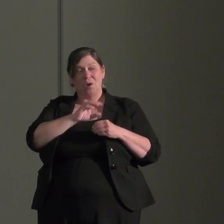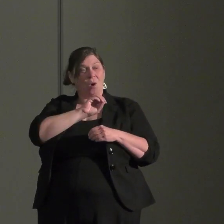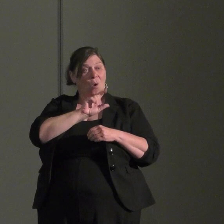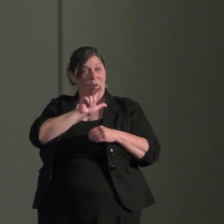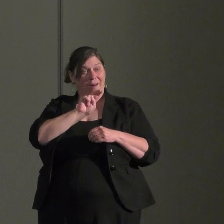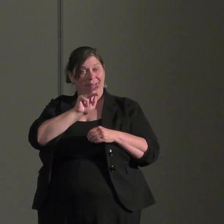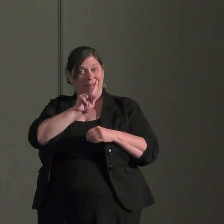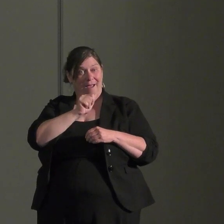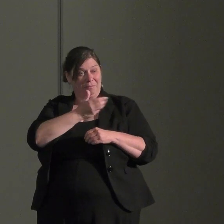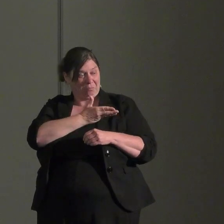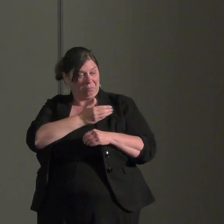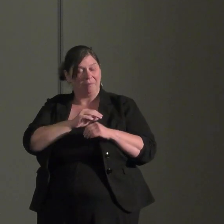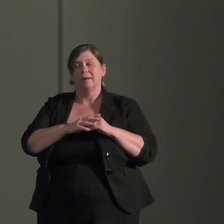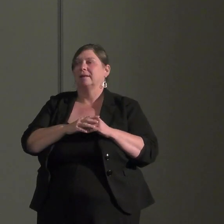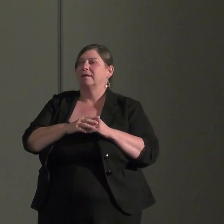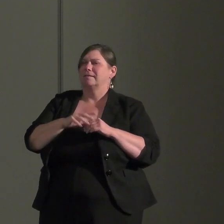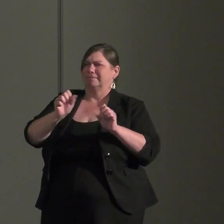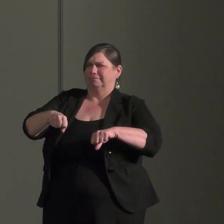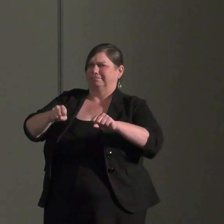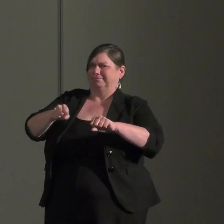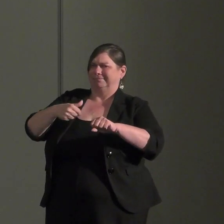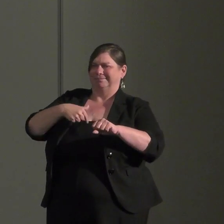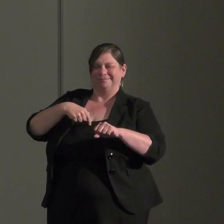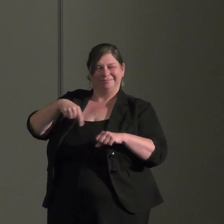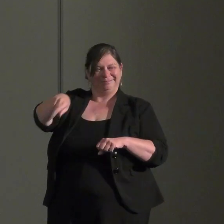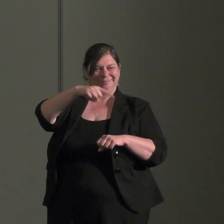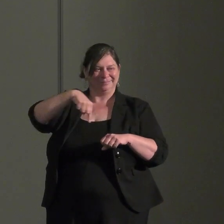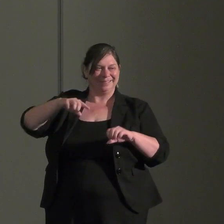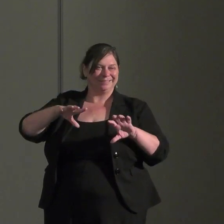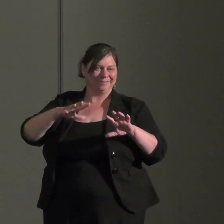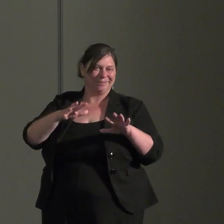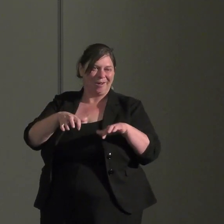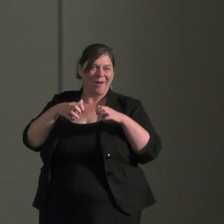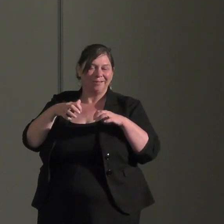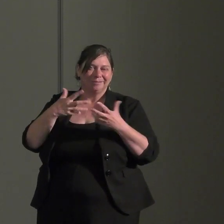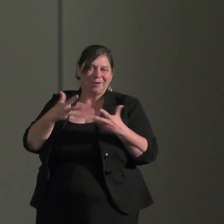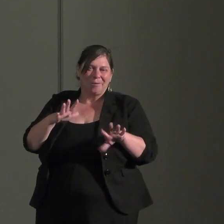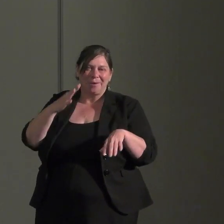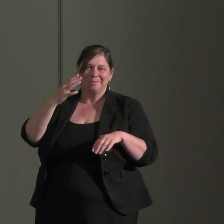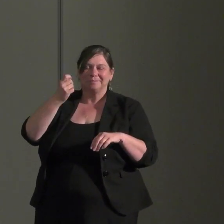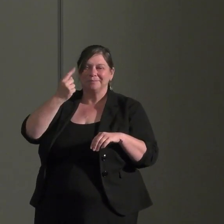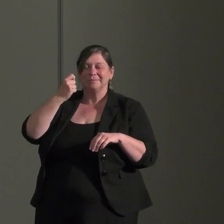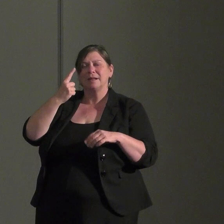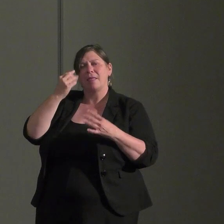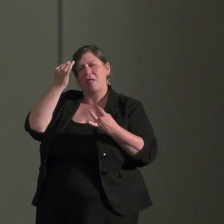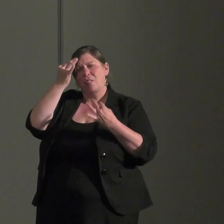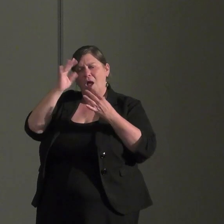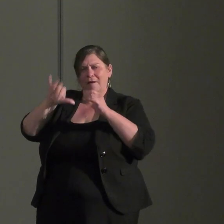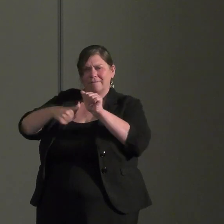Of course I think the audience understand that thoughtful design is beneficial